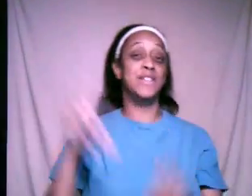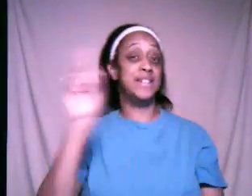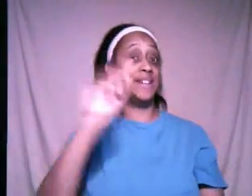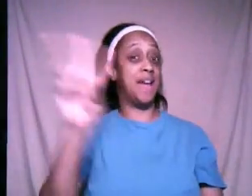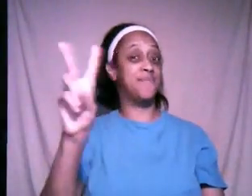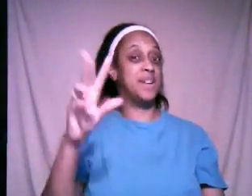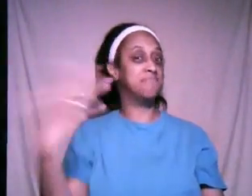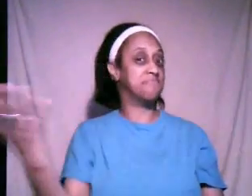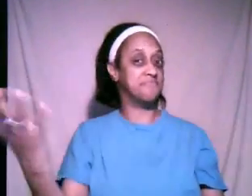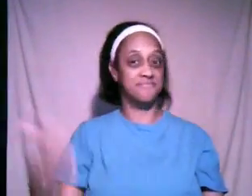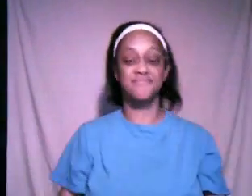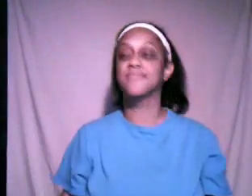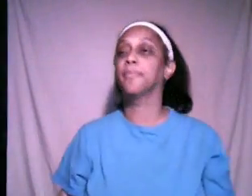Domestic Violence....